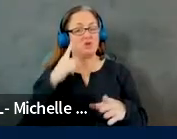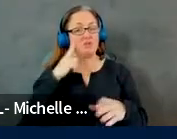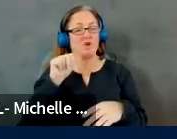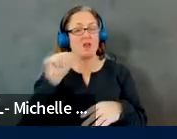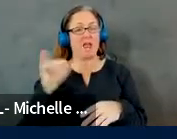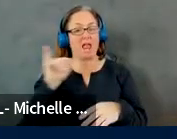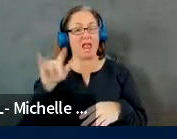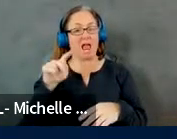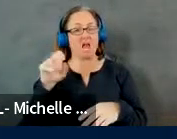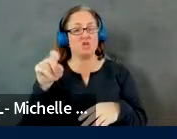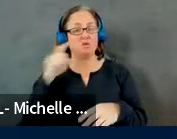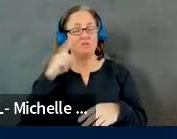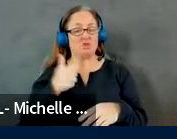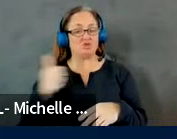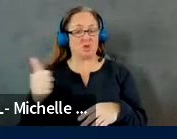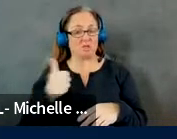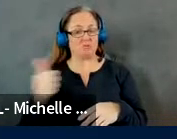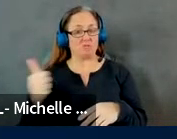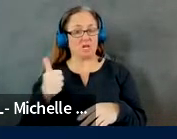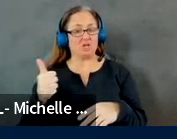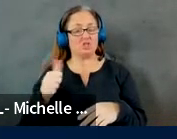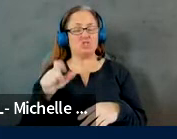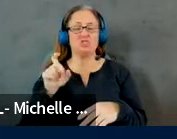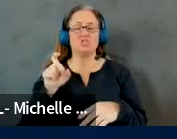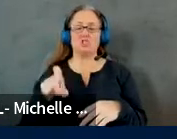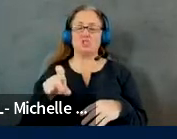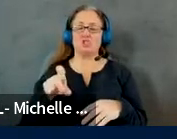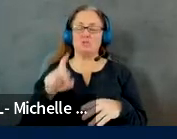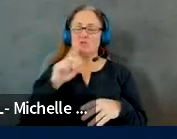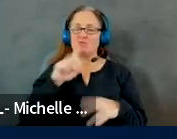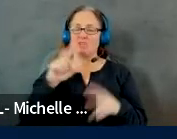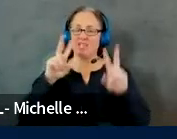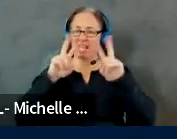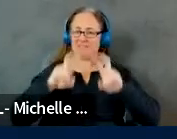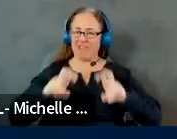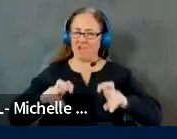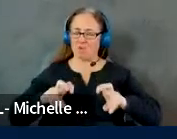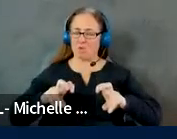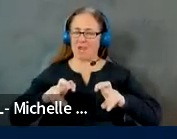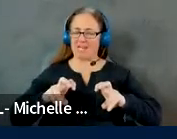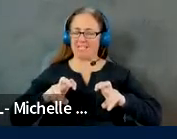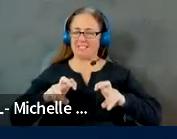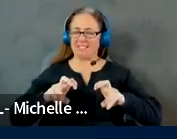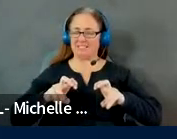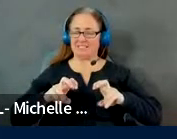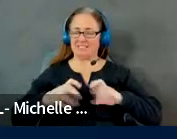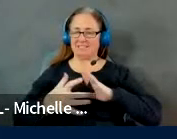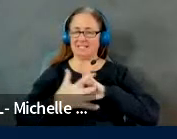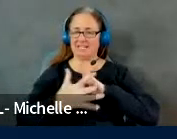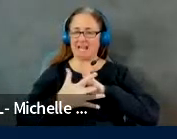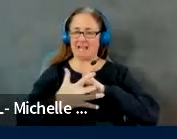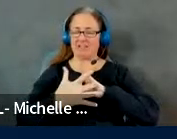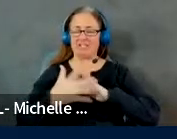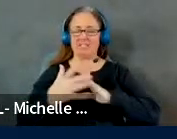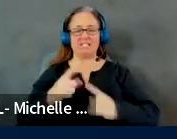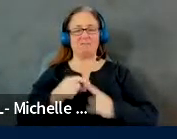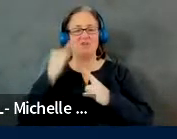page should be evaluating these technologies, especially those that rely on facial recognition